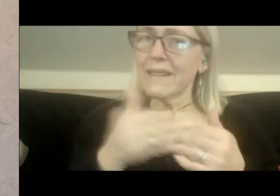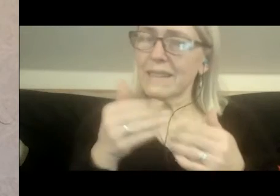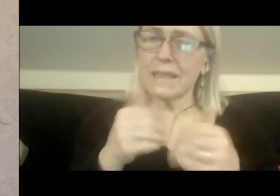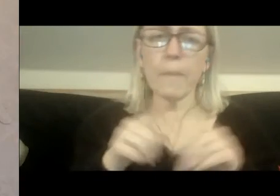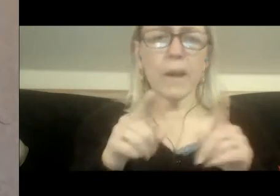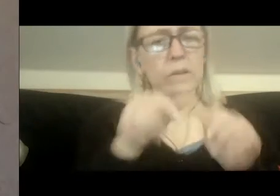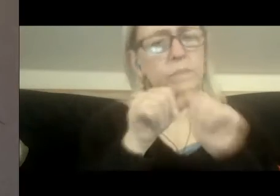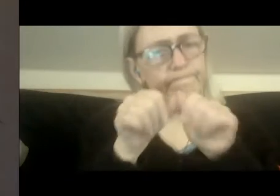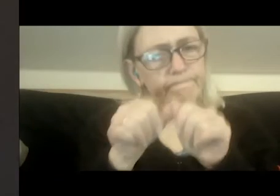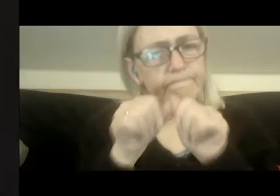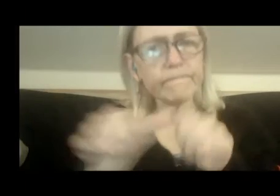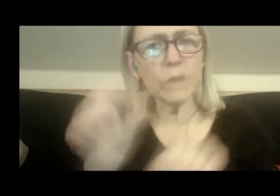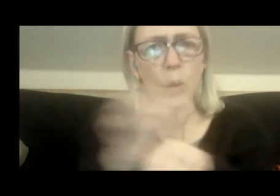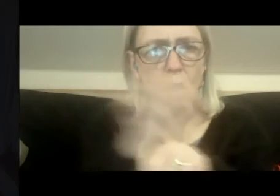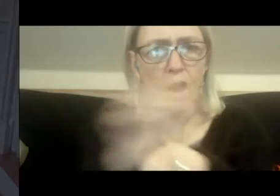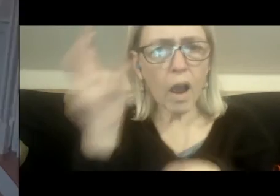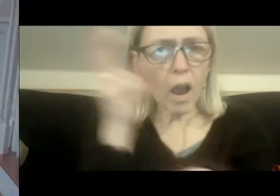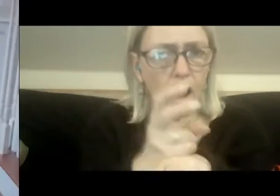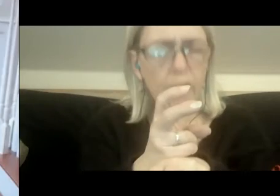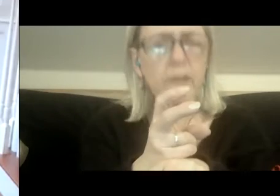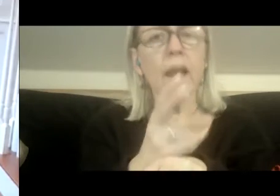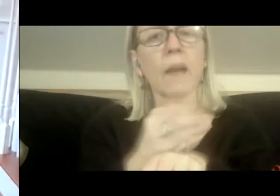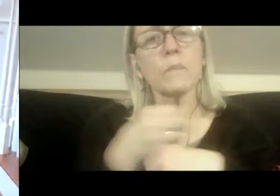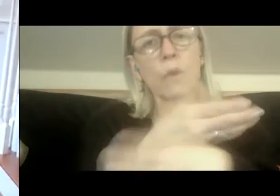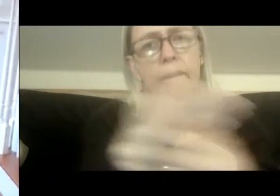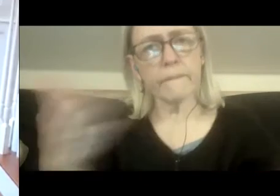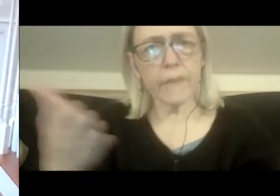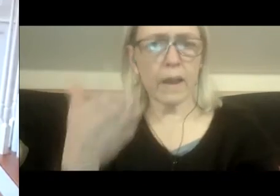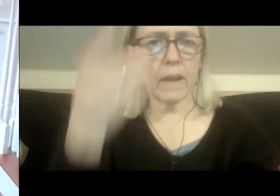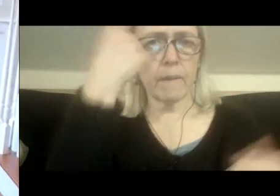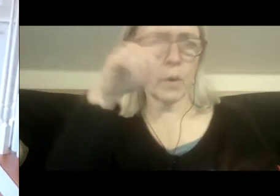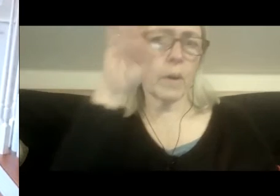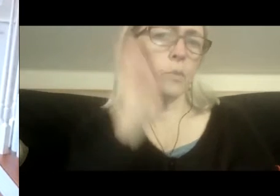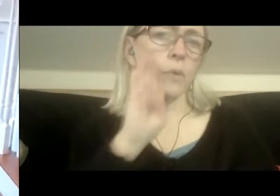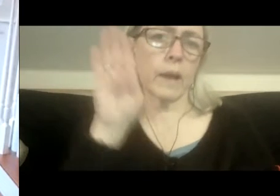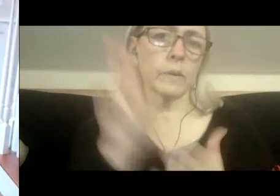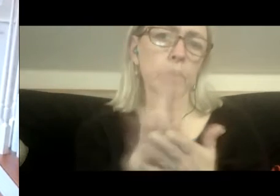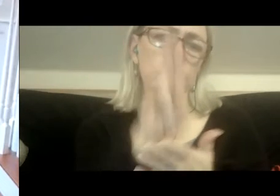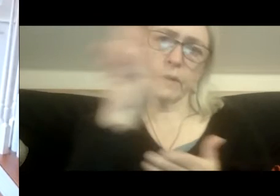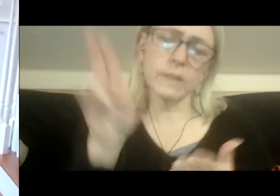So thank you. Thank you President Paxson, and thank you Chancellor Mencoff.